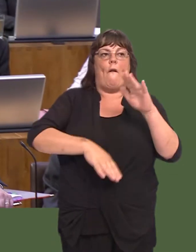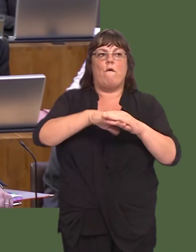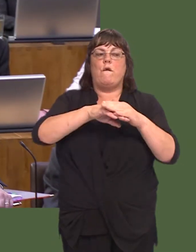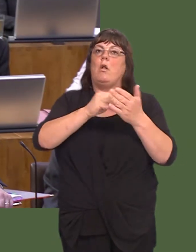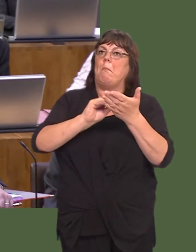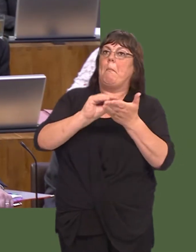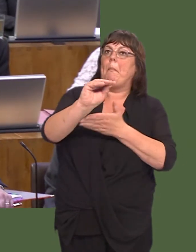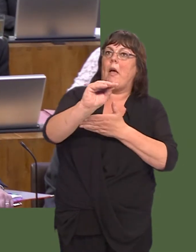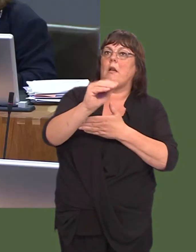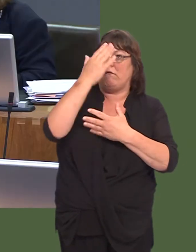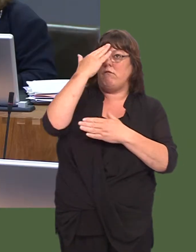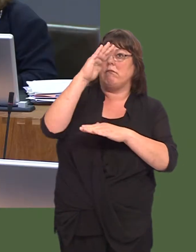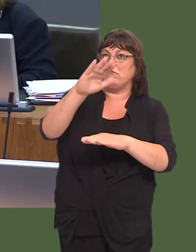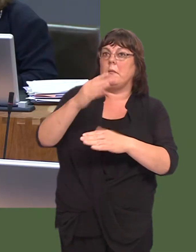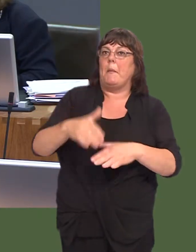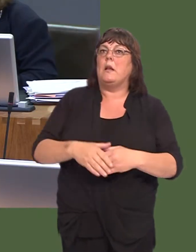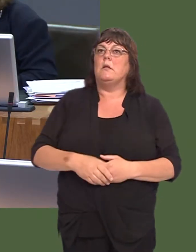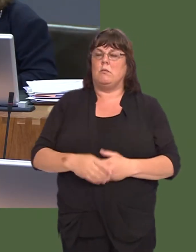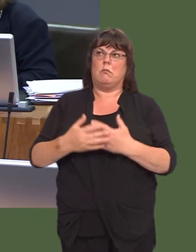care, so a substantial percentage.